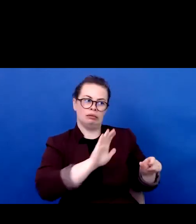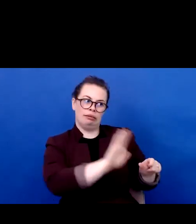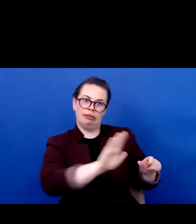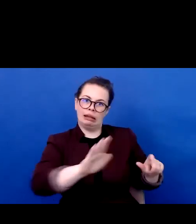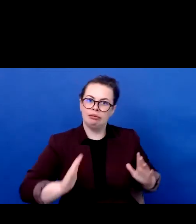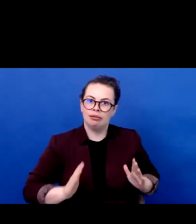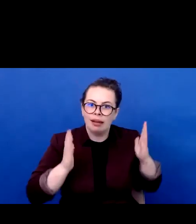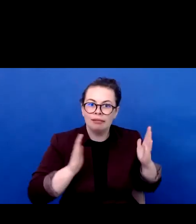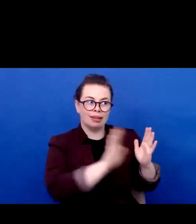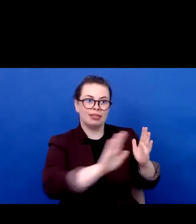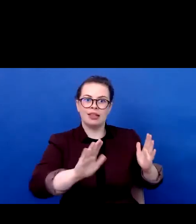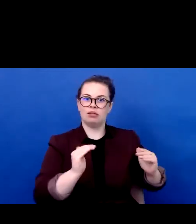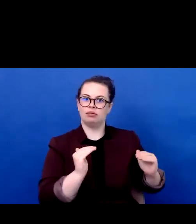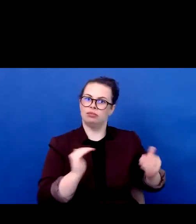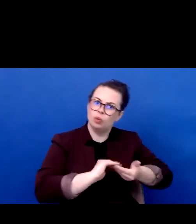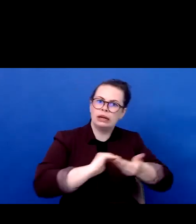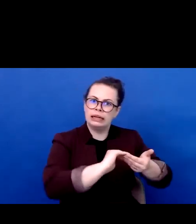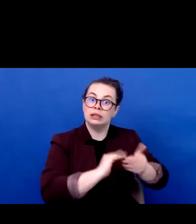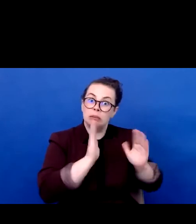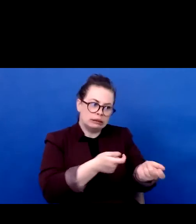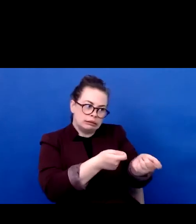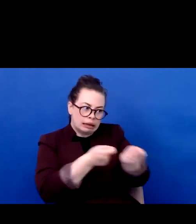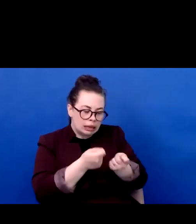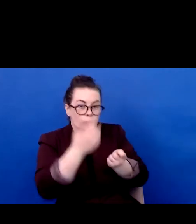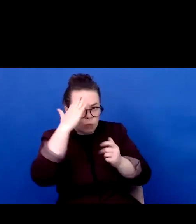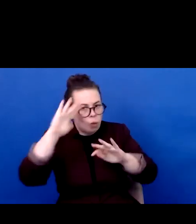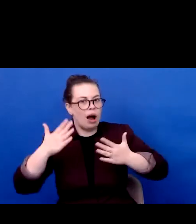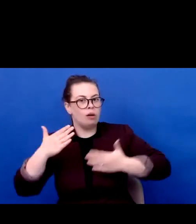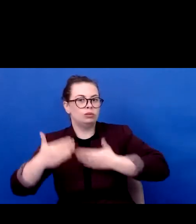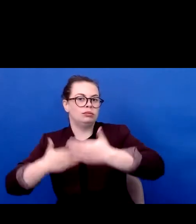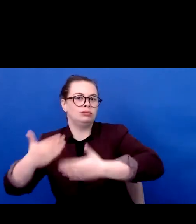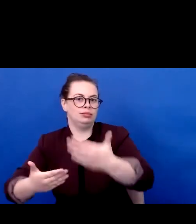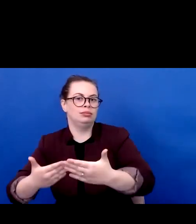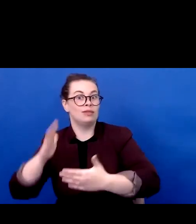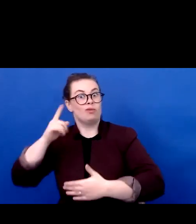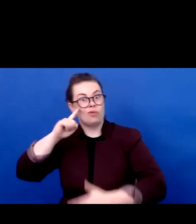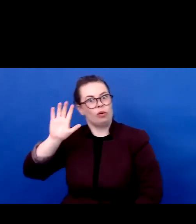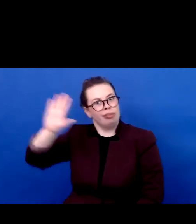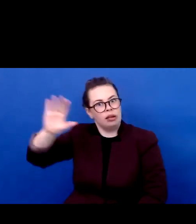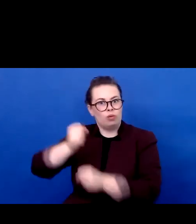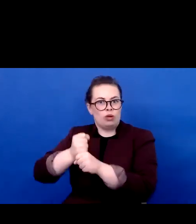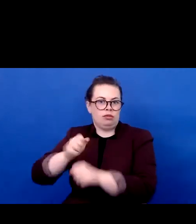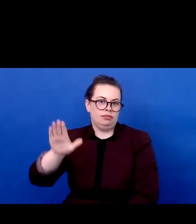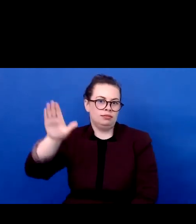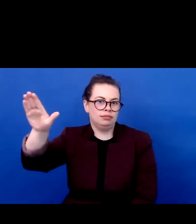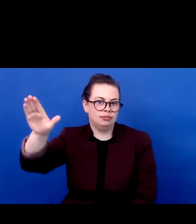and recovery measures they should develop covid19 related policies that are inclusive of persons